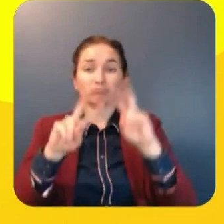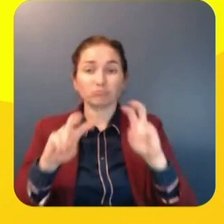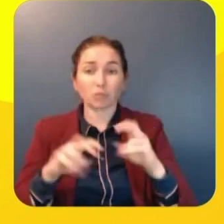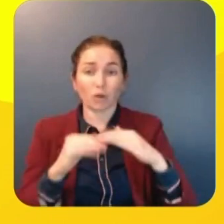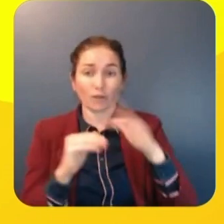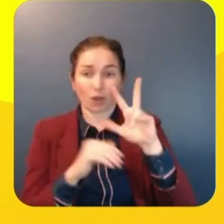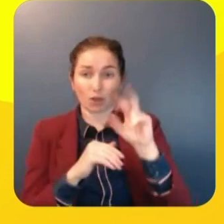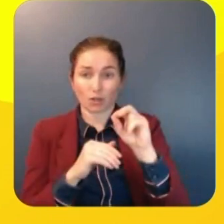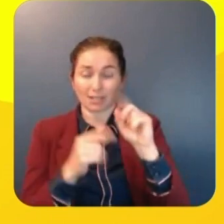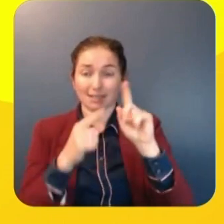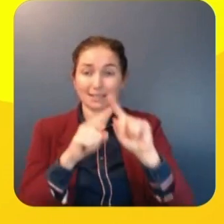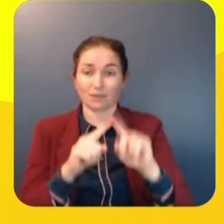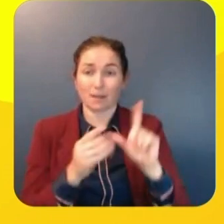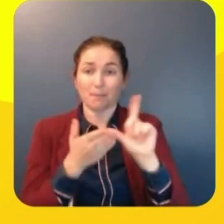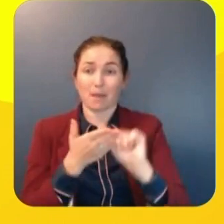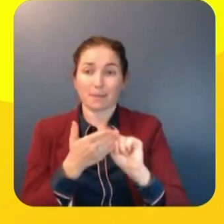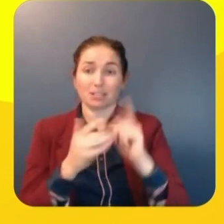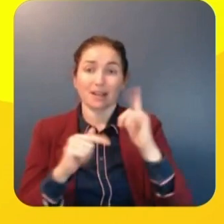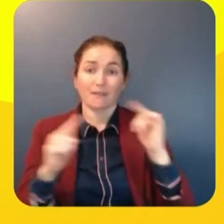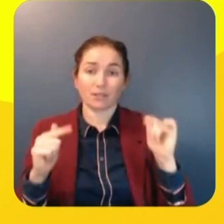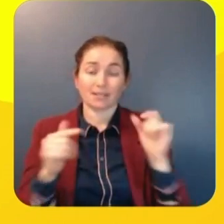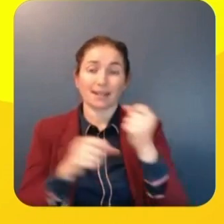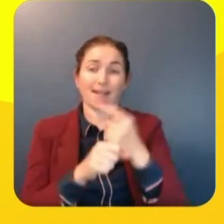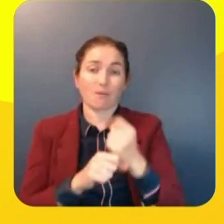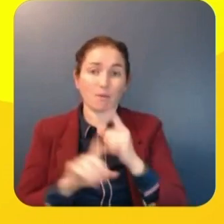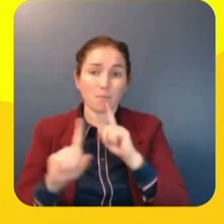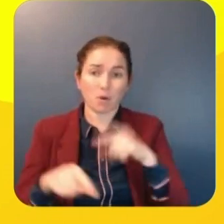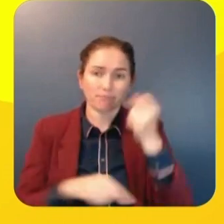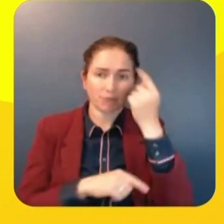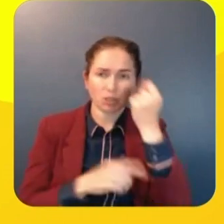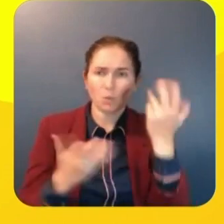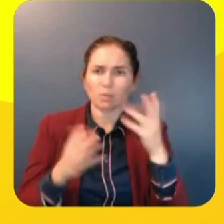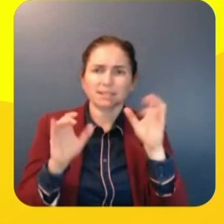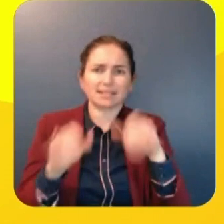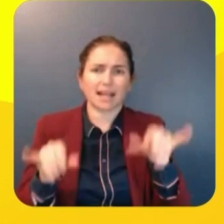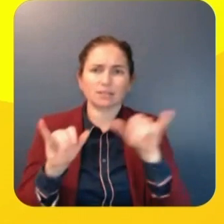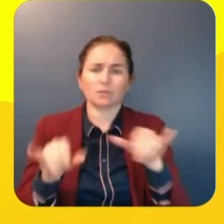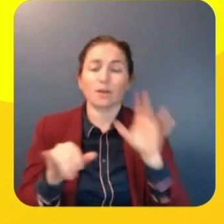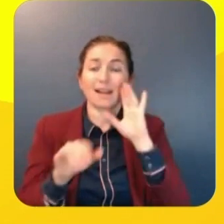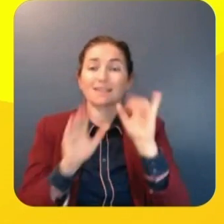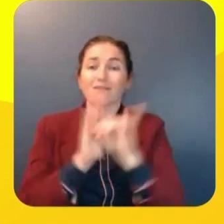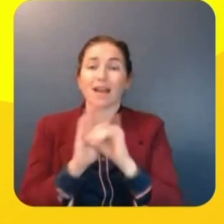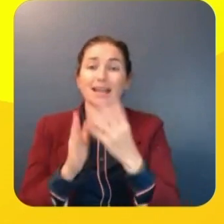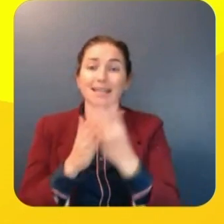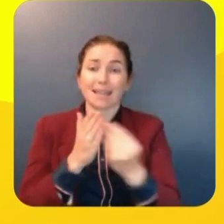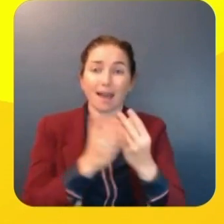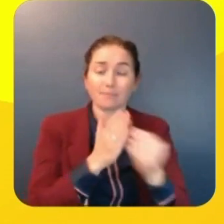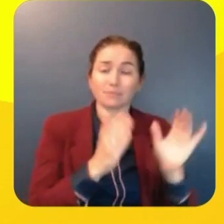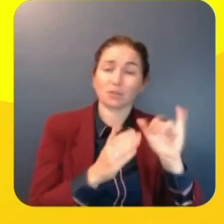annual reports to get a sense of the status quo, identify gaps and create a manageable first step of our